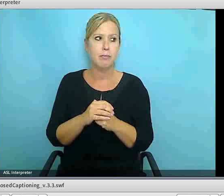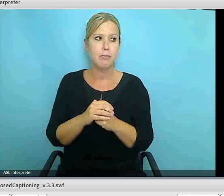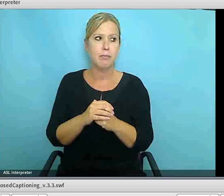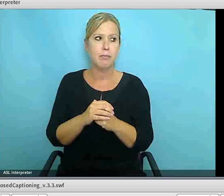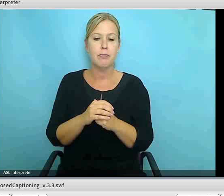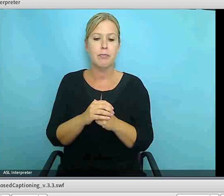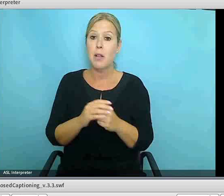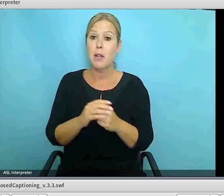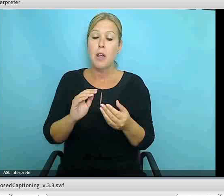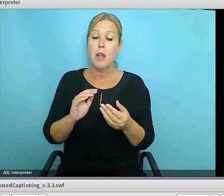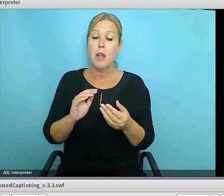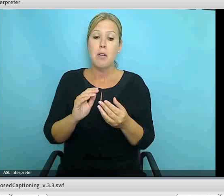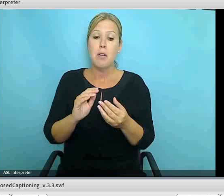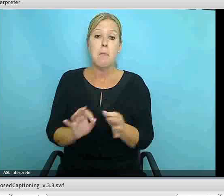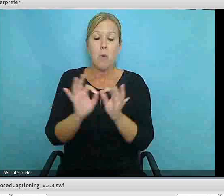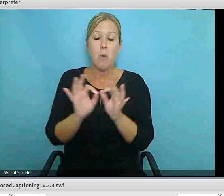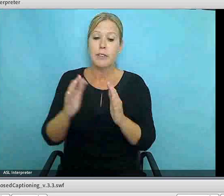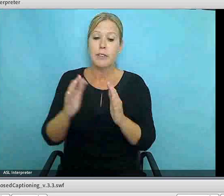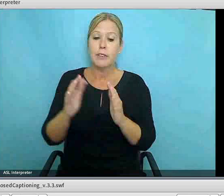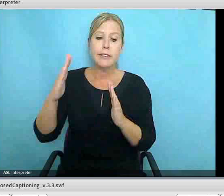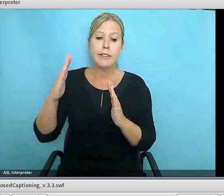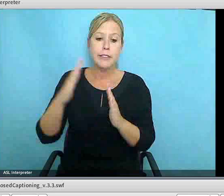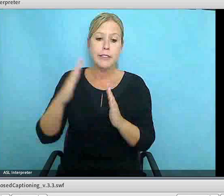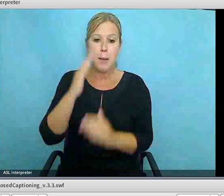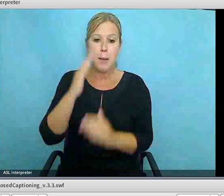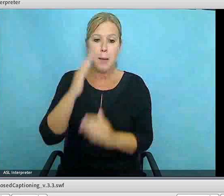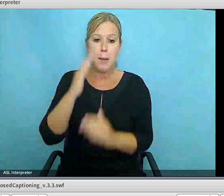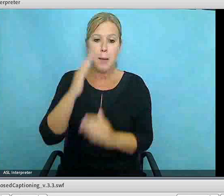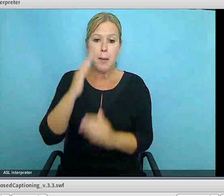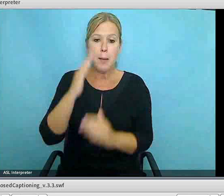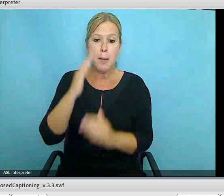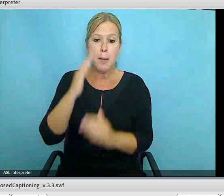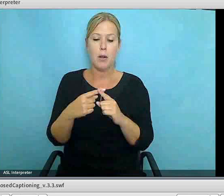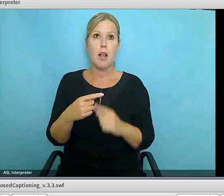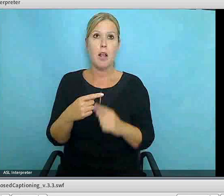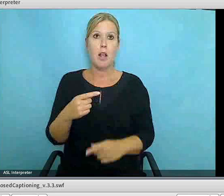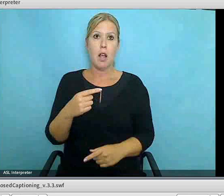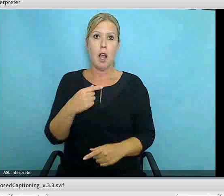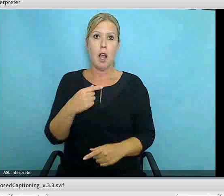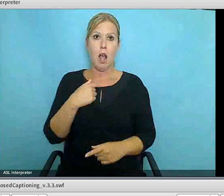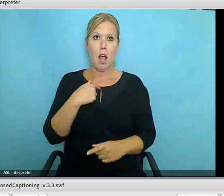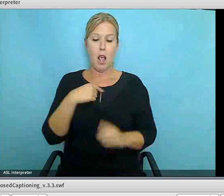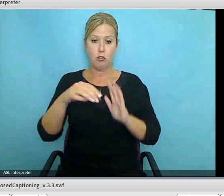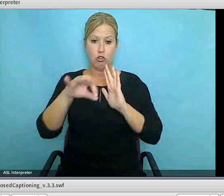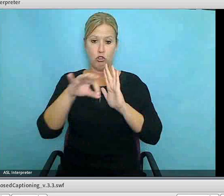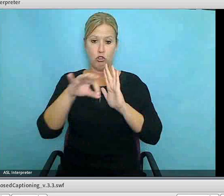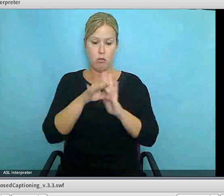in keeping would be available to them through the One Care plan they select.